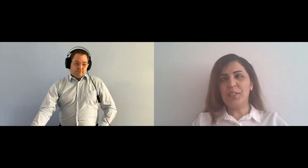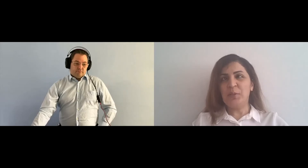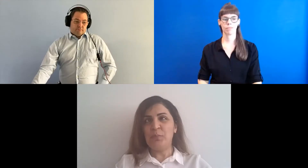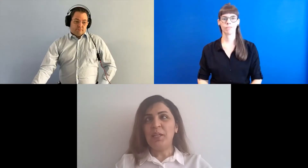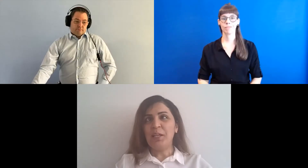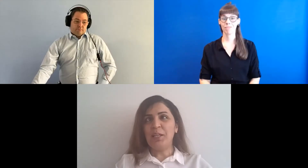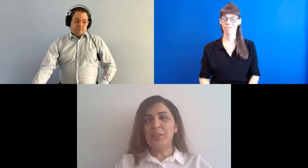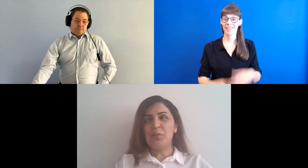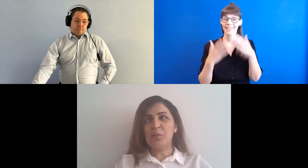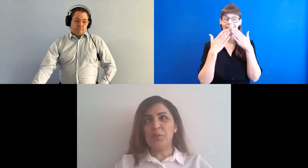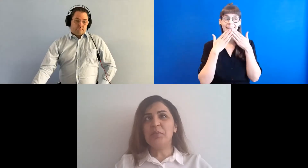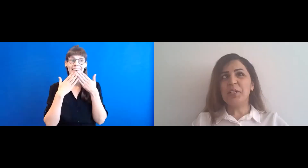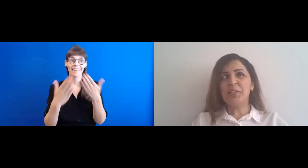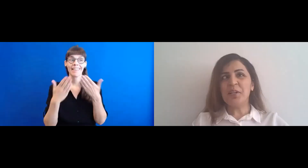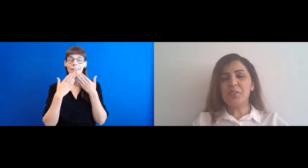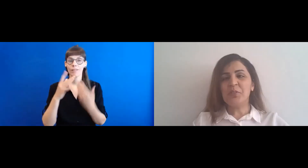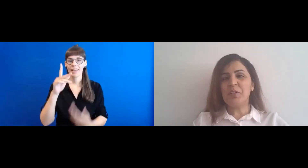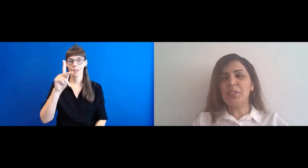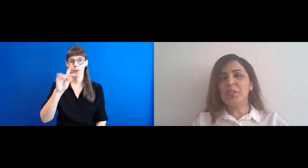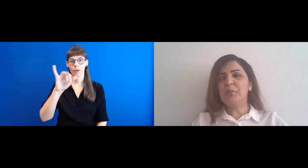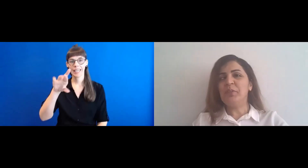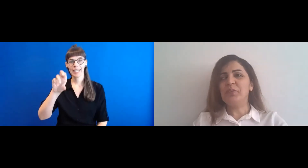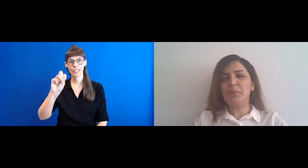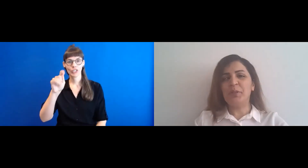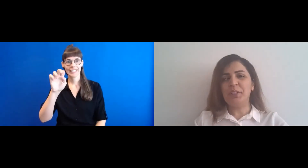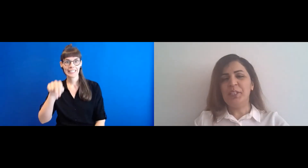Thank you very much, Kirstin. Very helpful. I